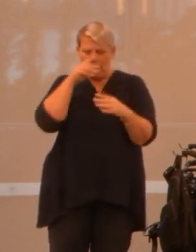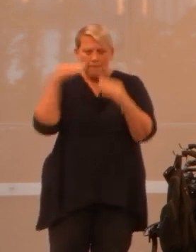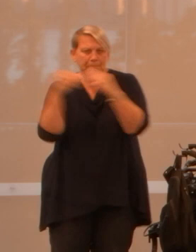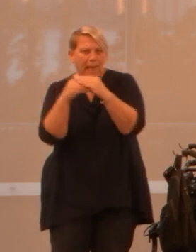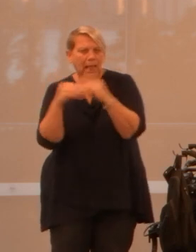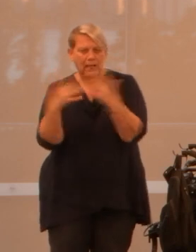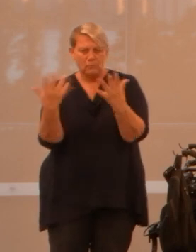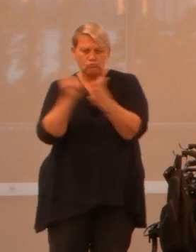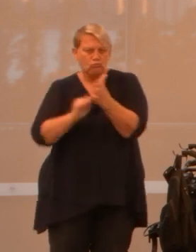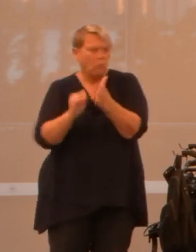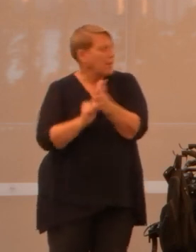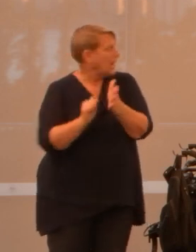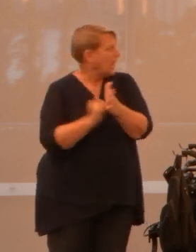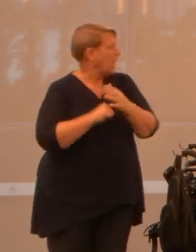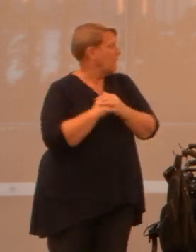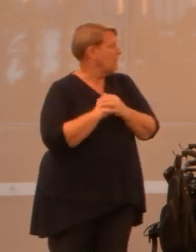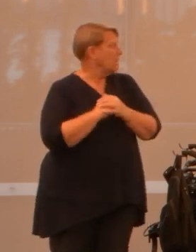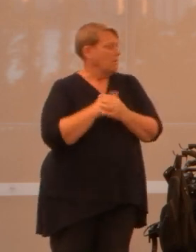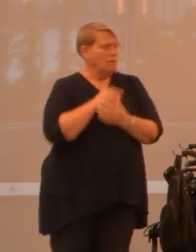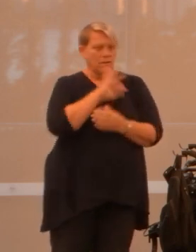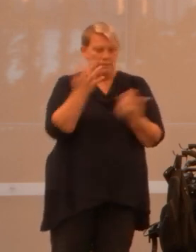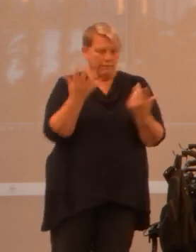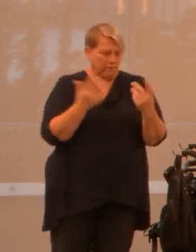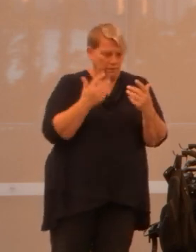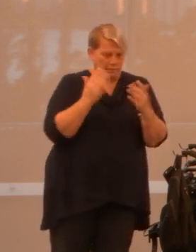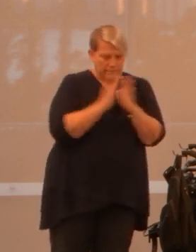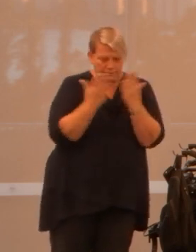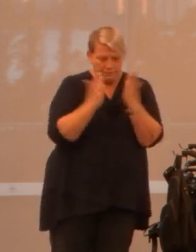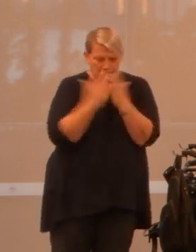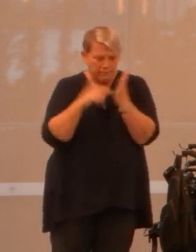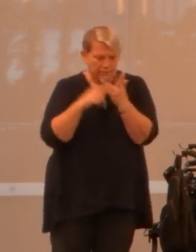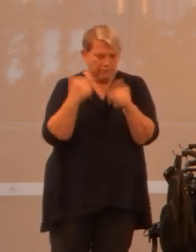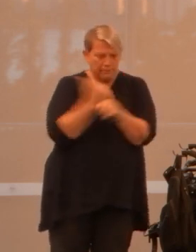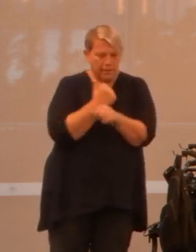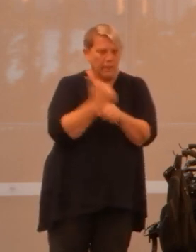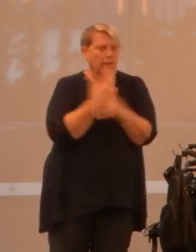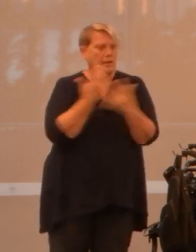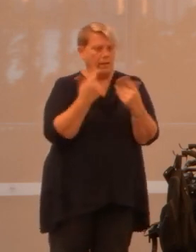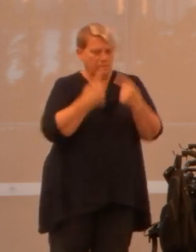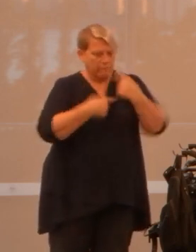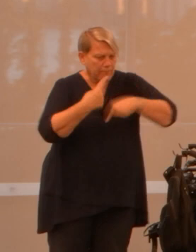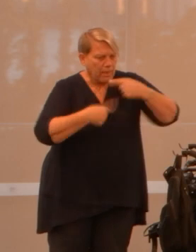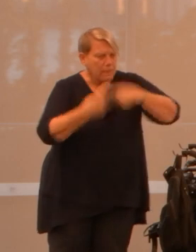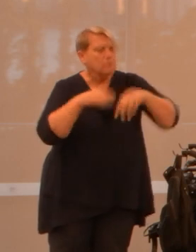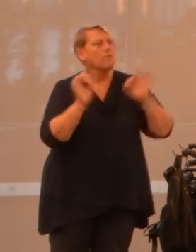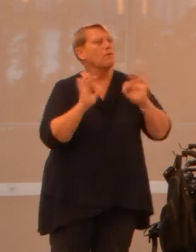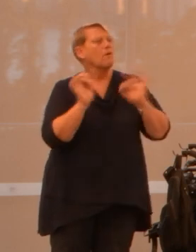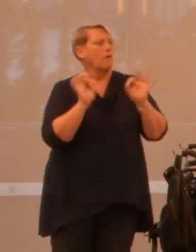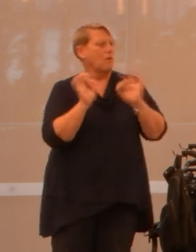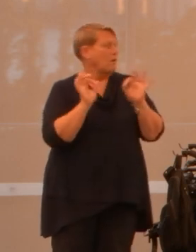And you don't have to go through heaps of books, you can get the information in less than a minute.